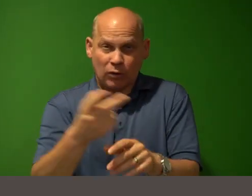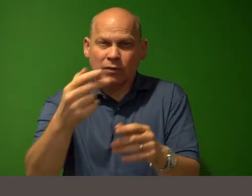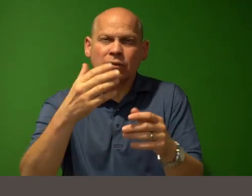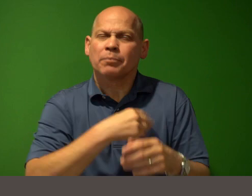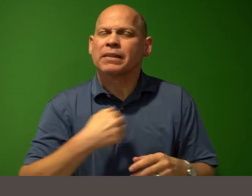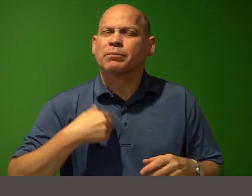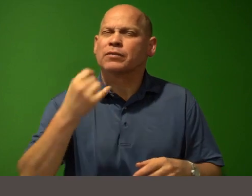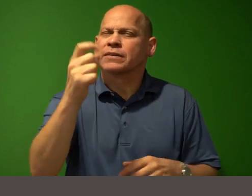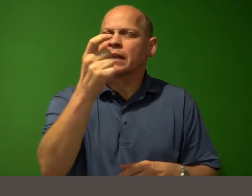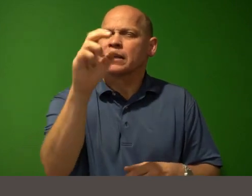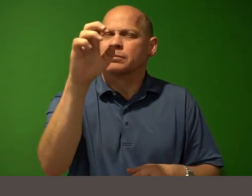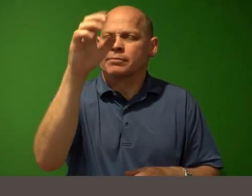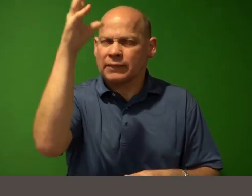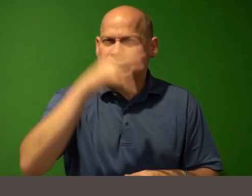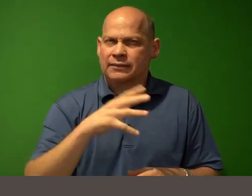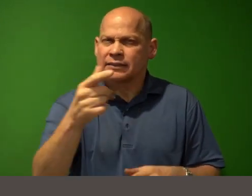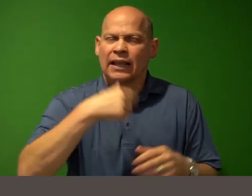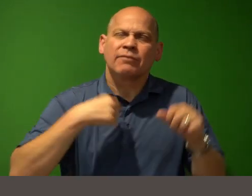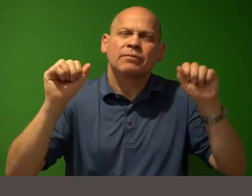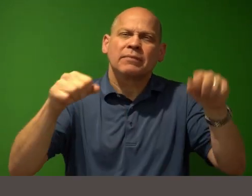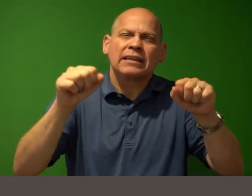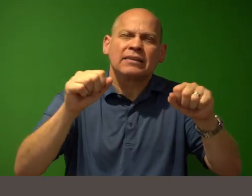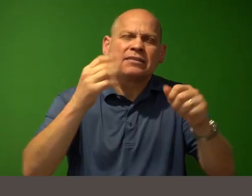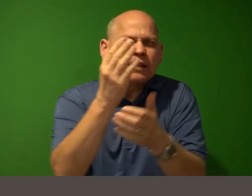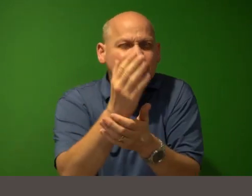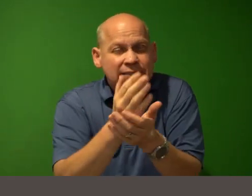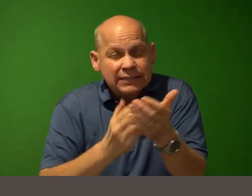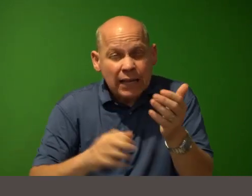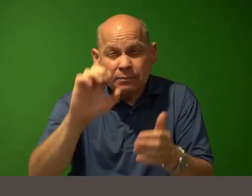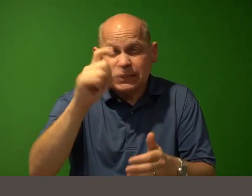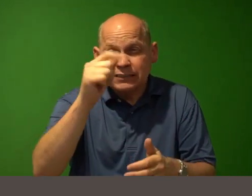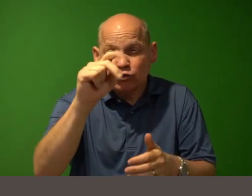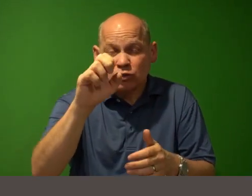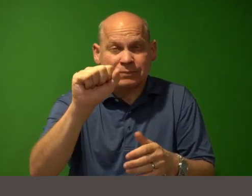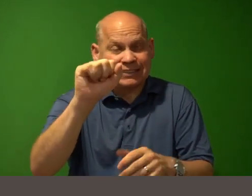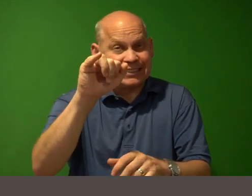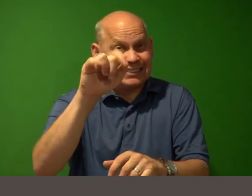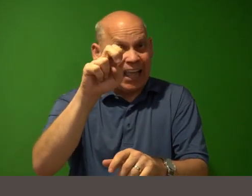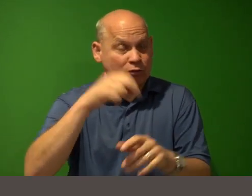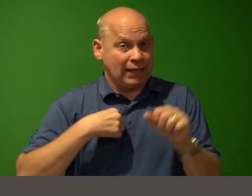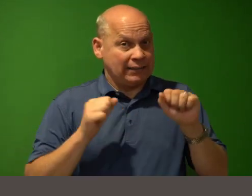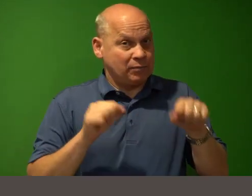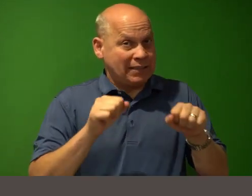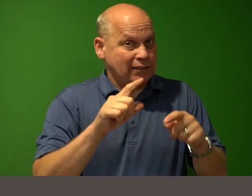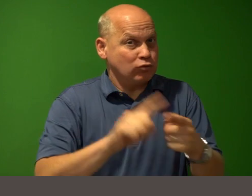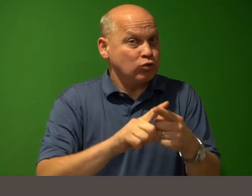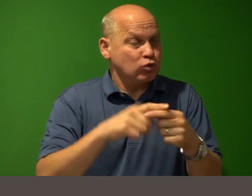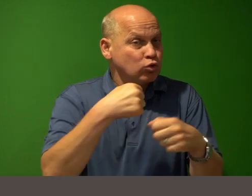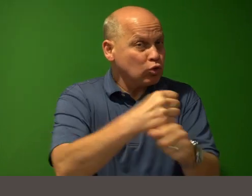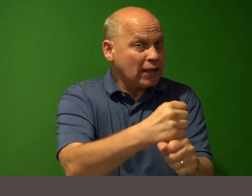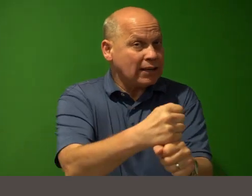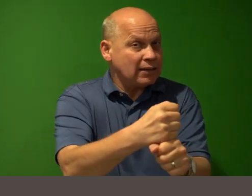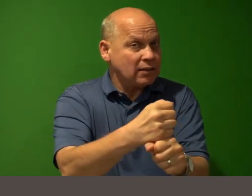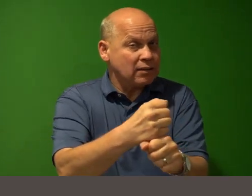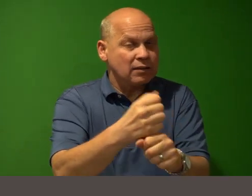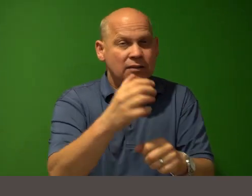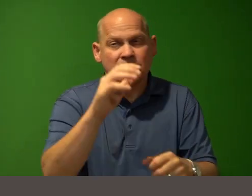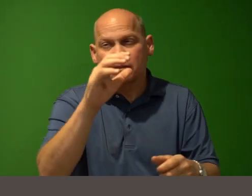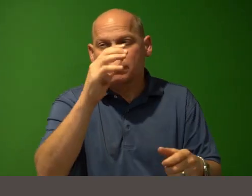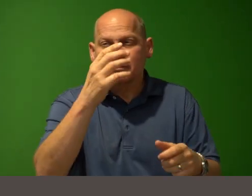They both have the ability of sonic scream. Siryn has the ability to create constructs made out of sound.